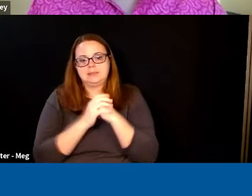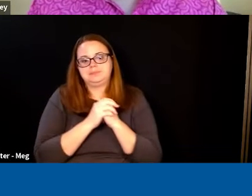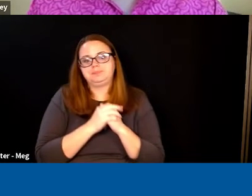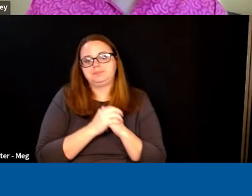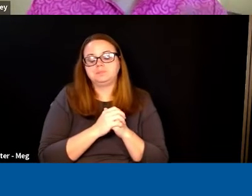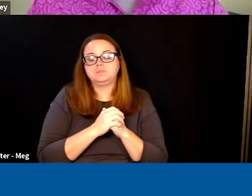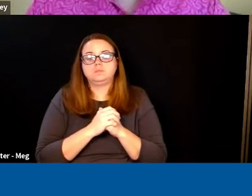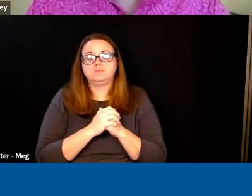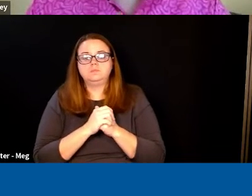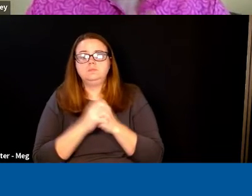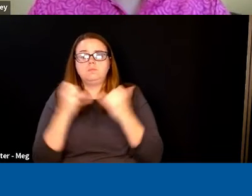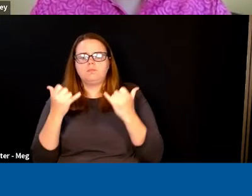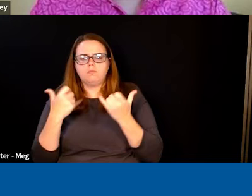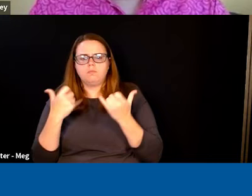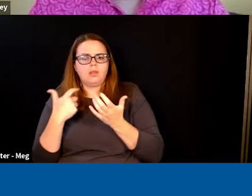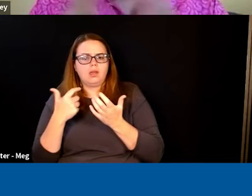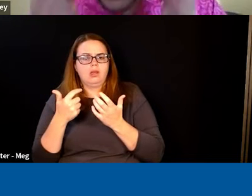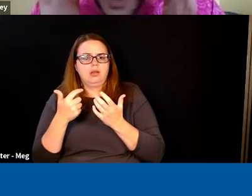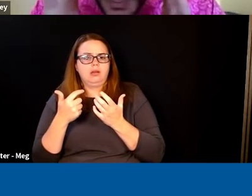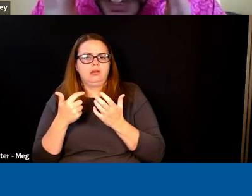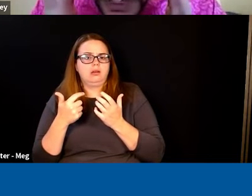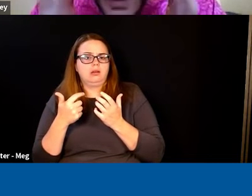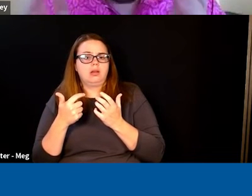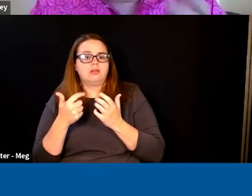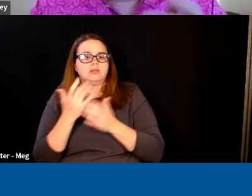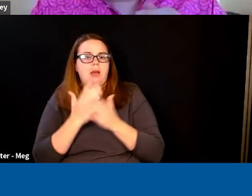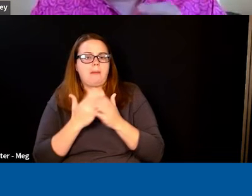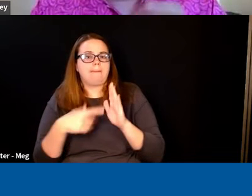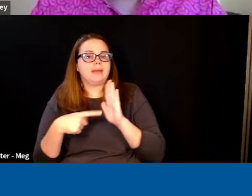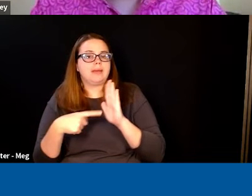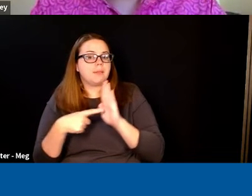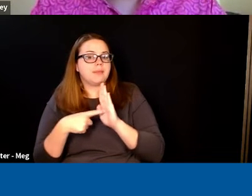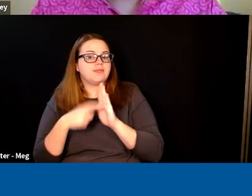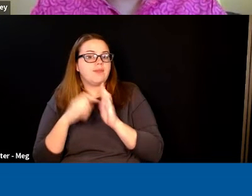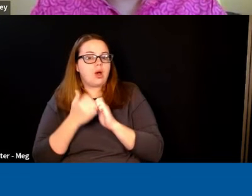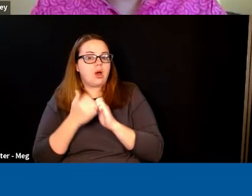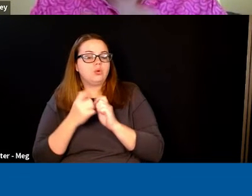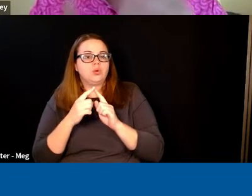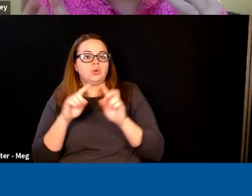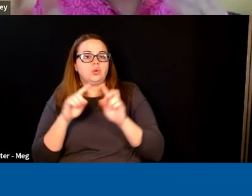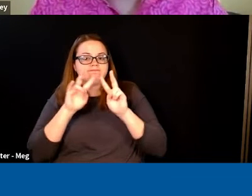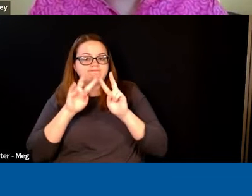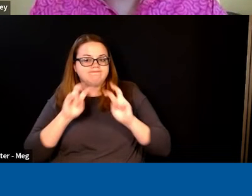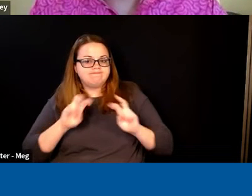So now, we're gonna take some common examples of like, how to break down and demonstrate how to use